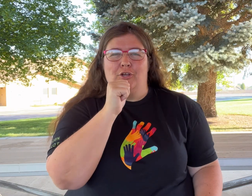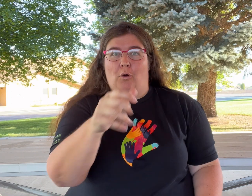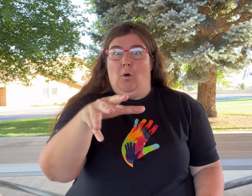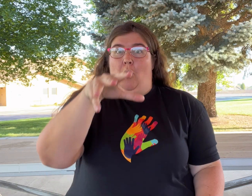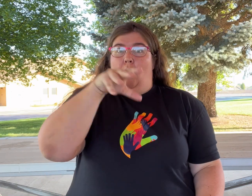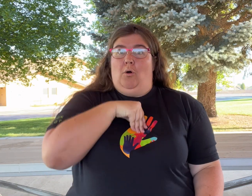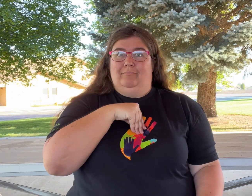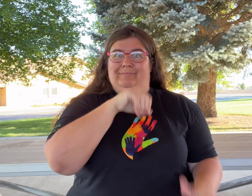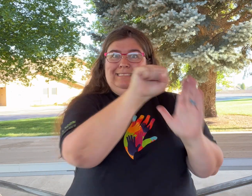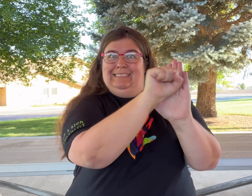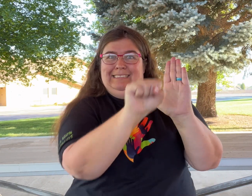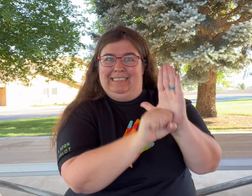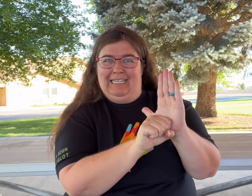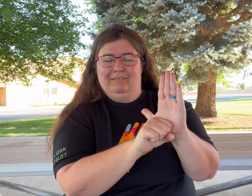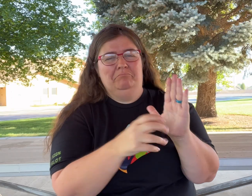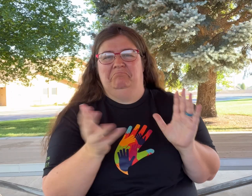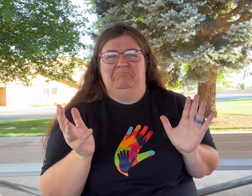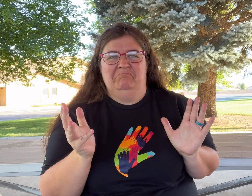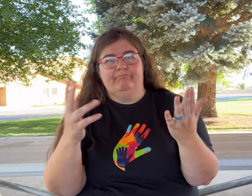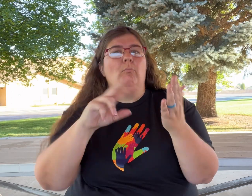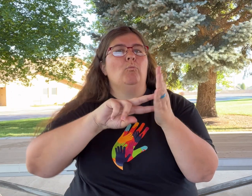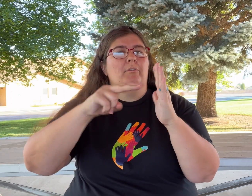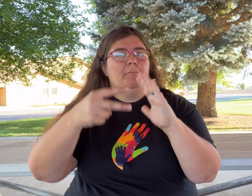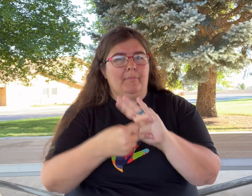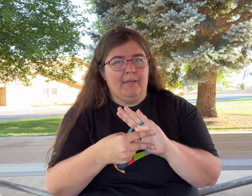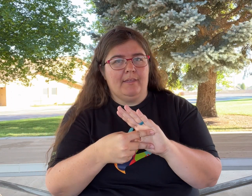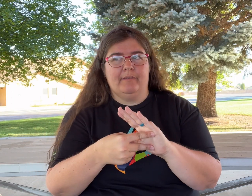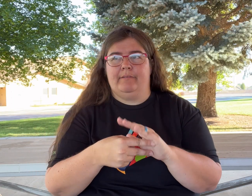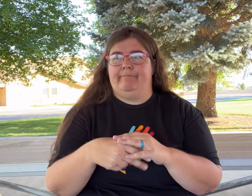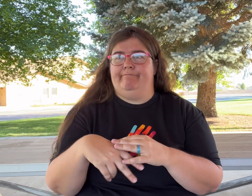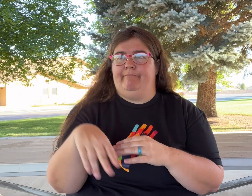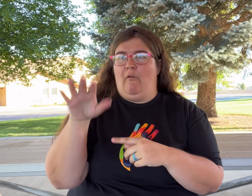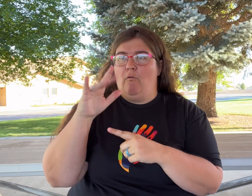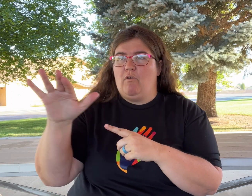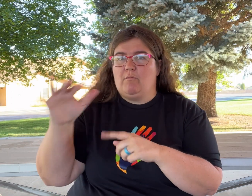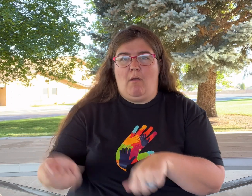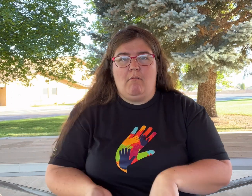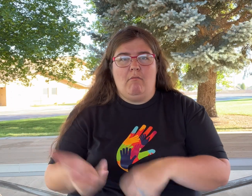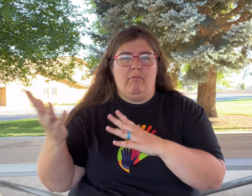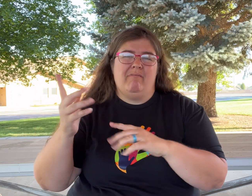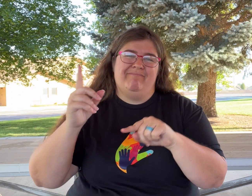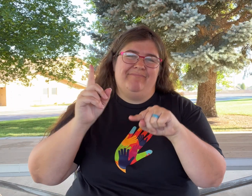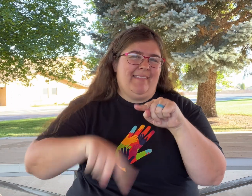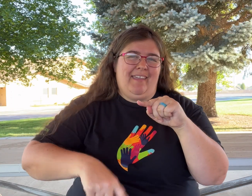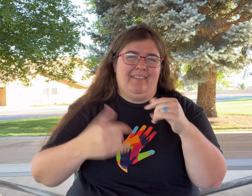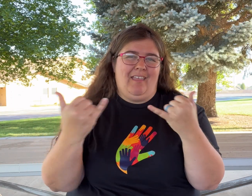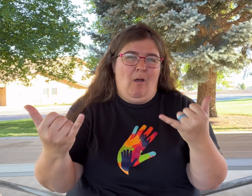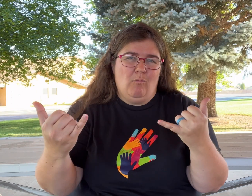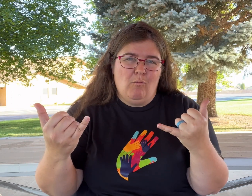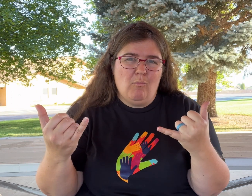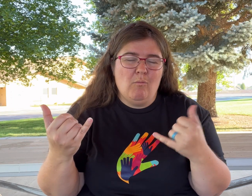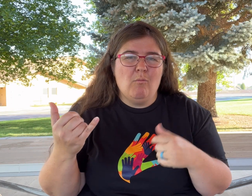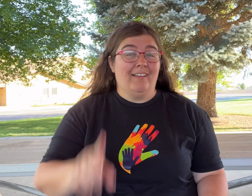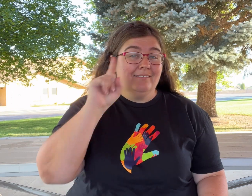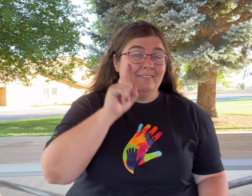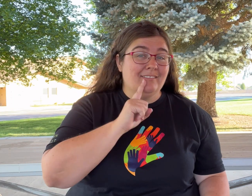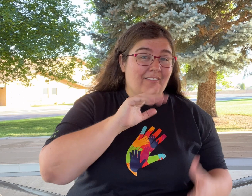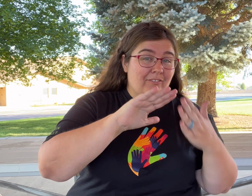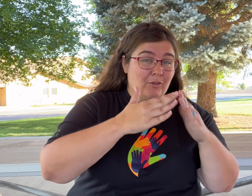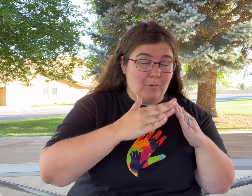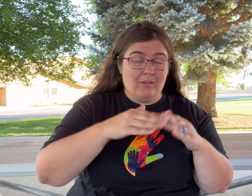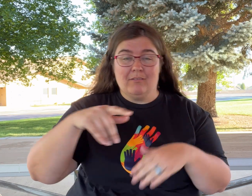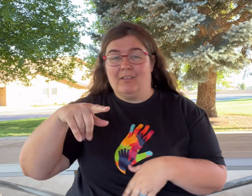they don't own a state. Which means fingerspelling can't be thrown out today. The Deaf community and